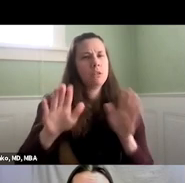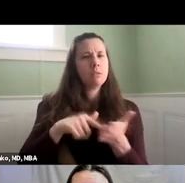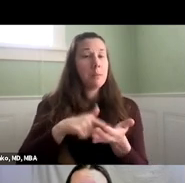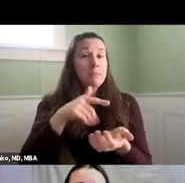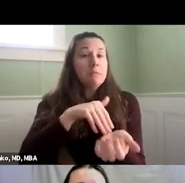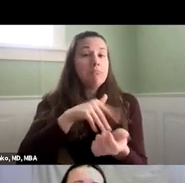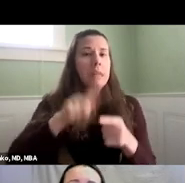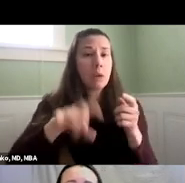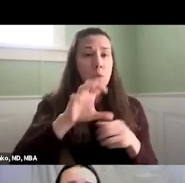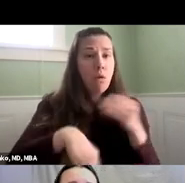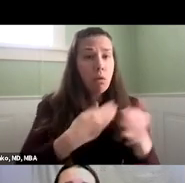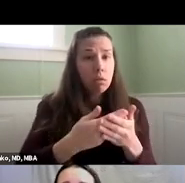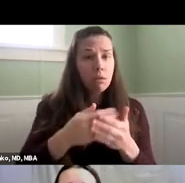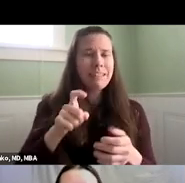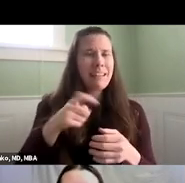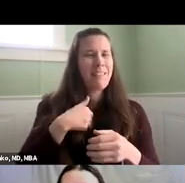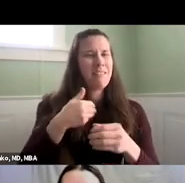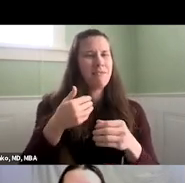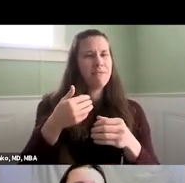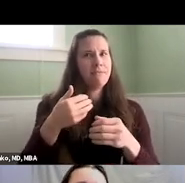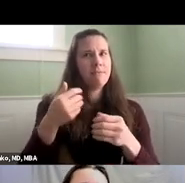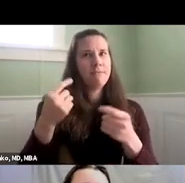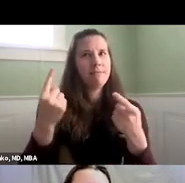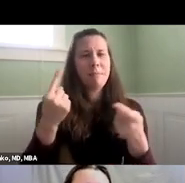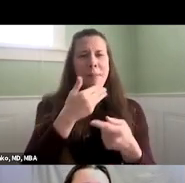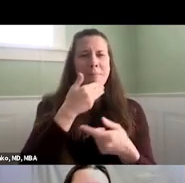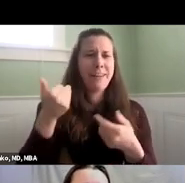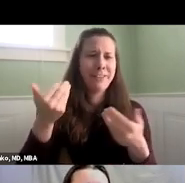example. There could be many different models, but we know that the healthcare provider may